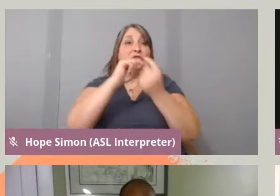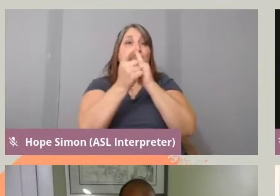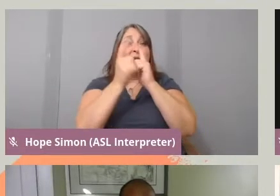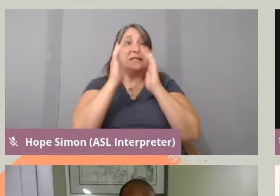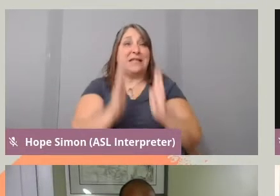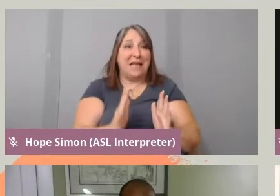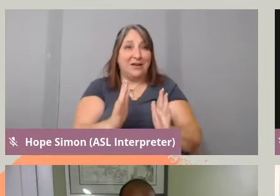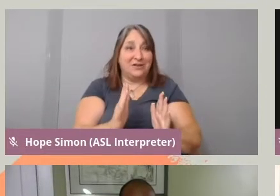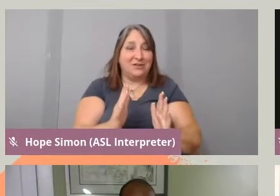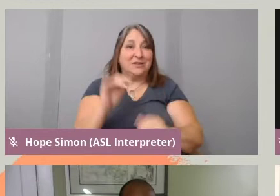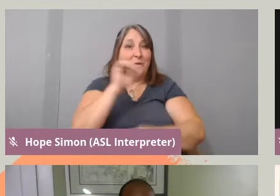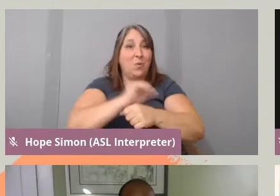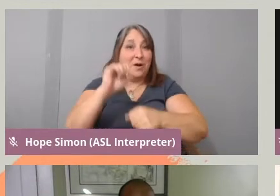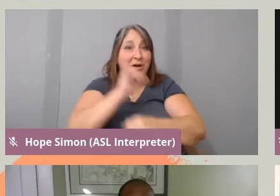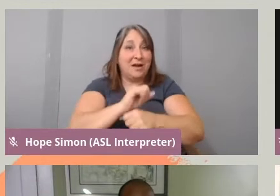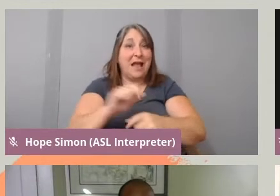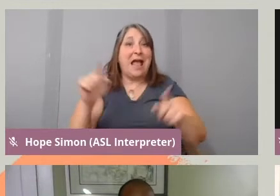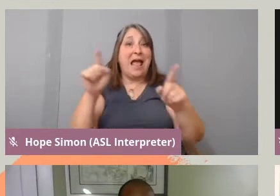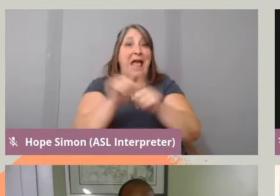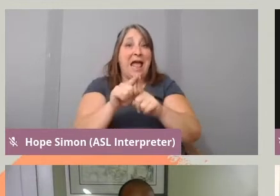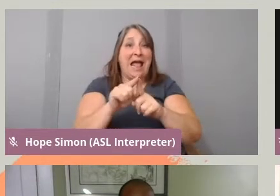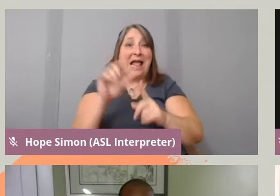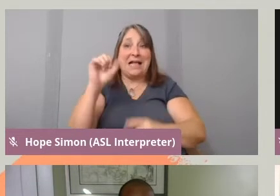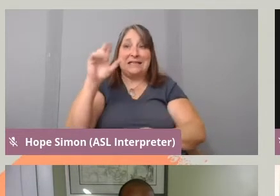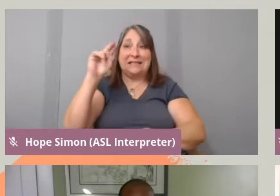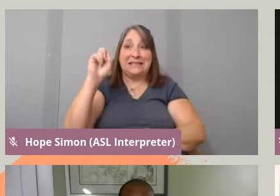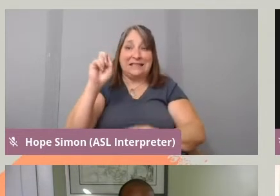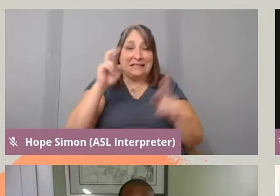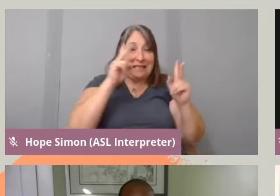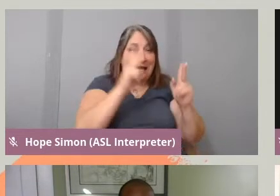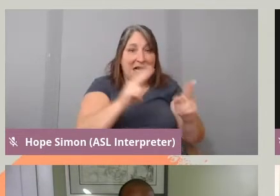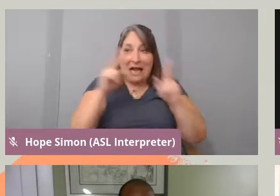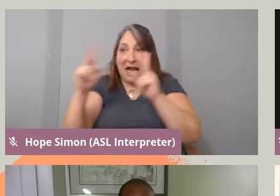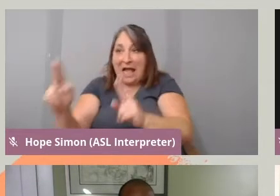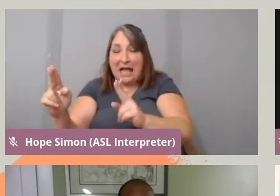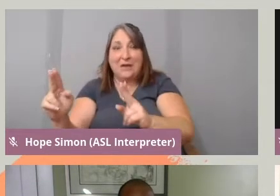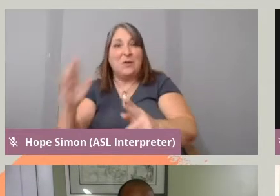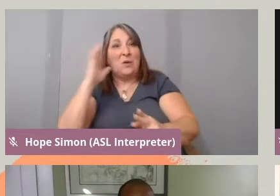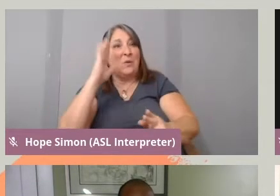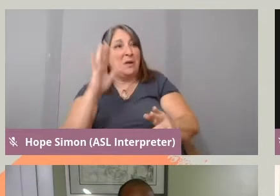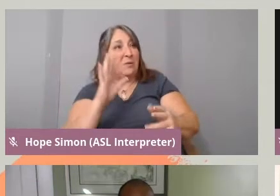And then as we were cutting scenes, we would bounce them off of people who can speak the language.